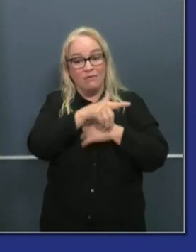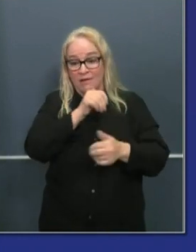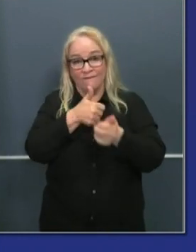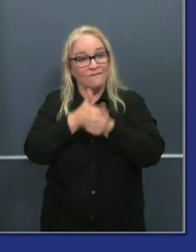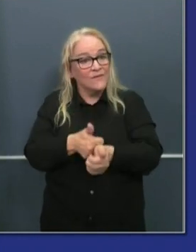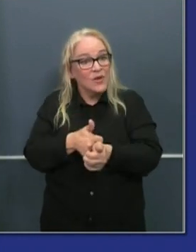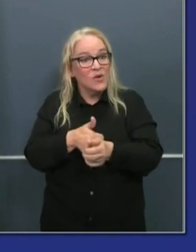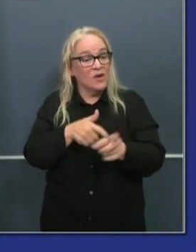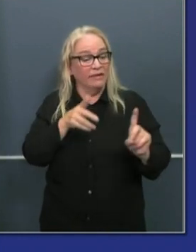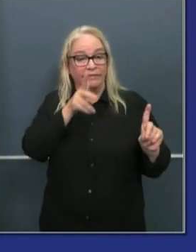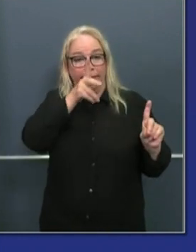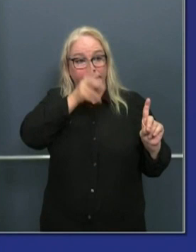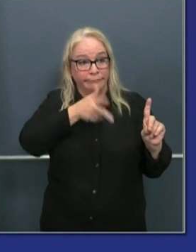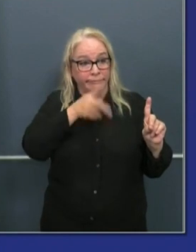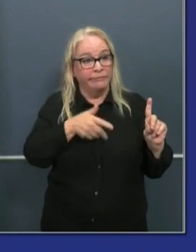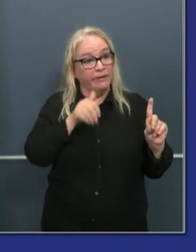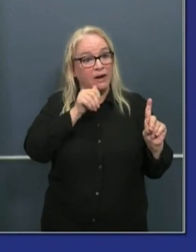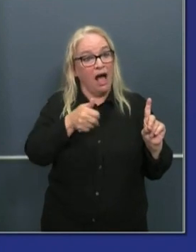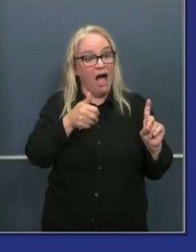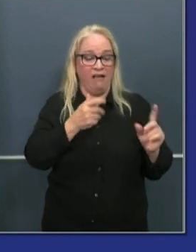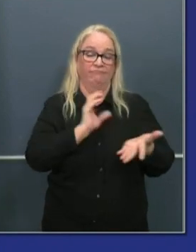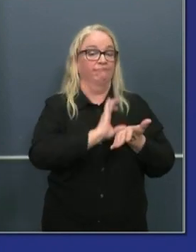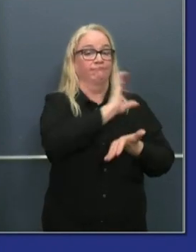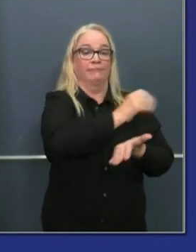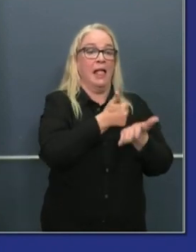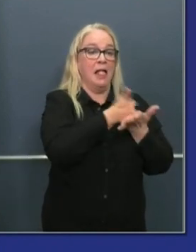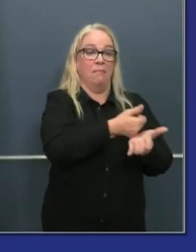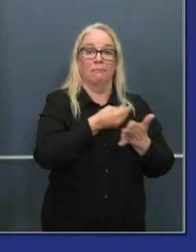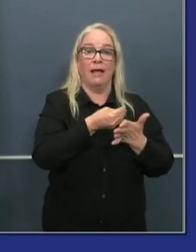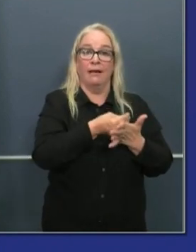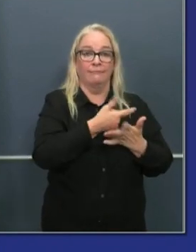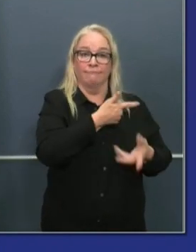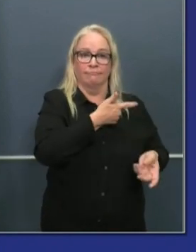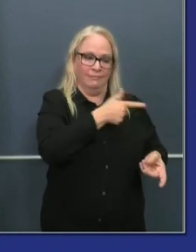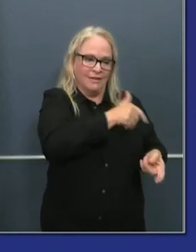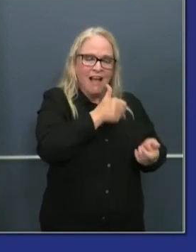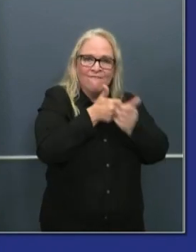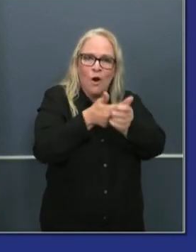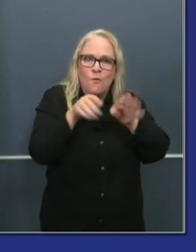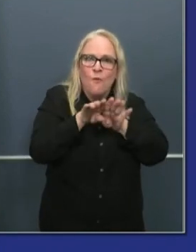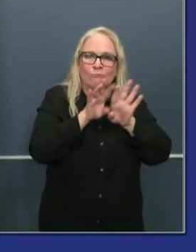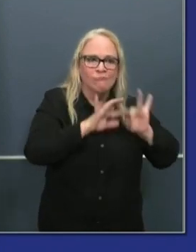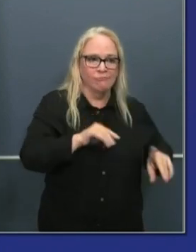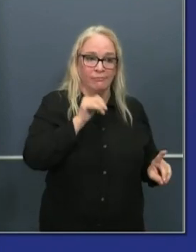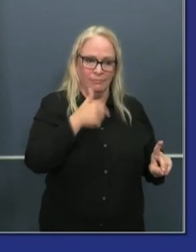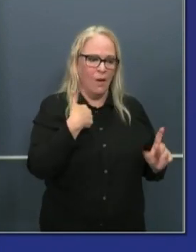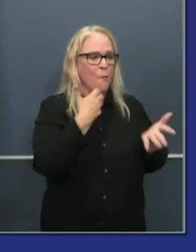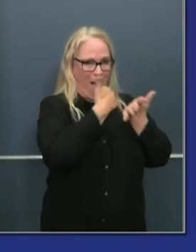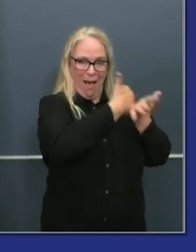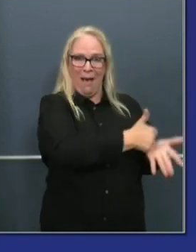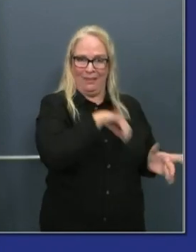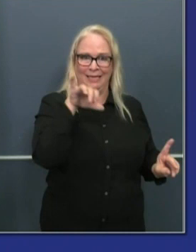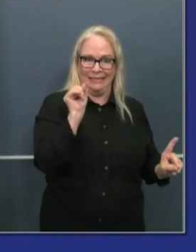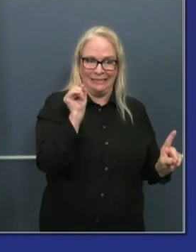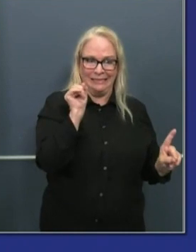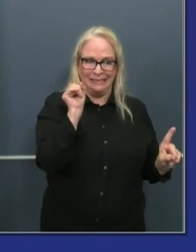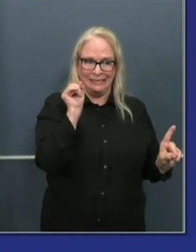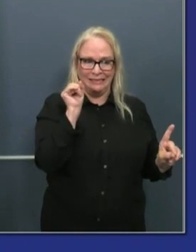BILLION CONTINGENT UPON GOOD BEHAVIOR. WE WANT TO REWARD GOOD BEHAVIOR. WE ARE NOT HERE TO BE PUNITIVE AS IT RELATES TO BAD BEHAVIOR, BUT IF THERE IS REDUNDANCY OF BAD BEHAVIOR WE WANT A FISCAL CONSIDERATION AT THE COUNTY LEVEL AND THEN AT THE BUSINESS